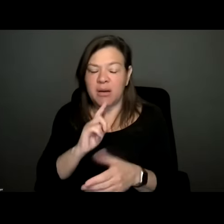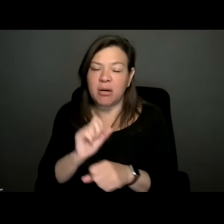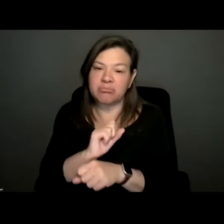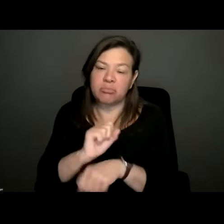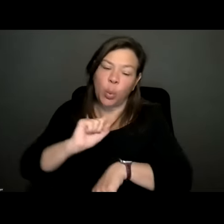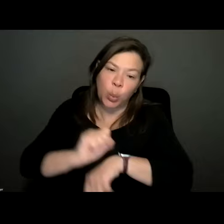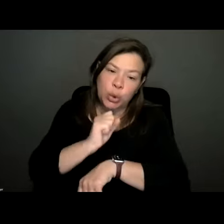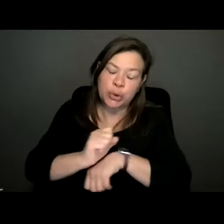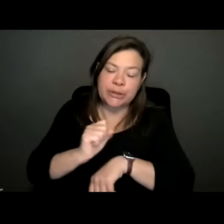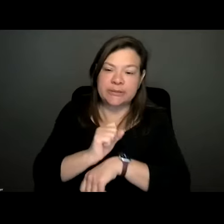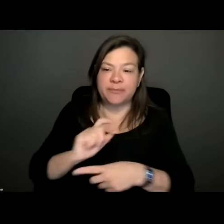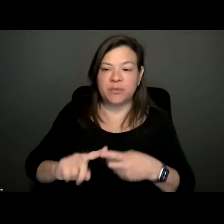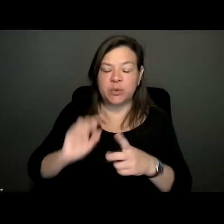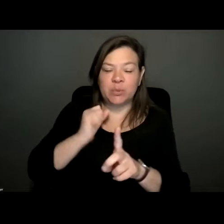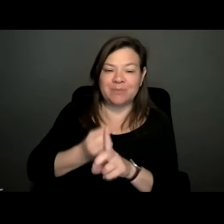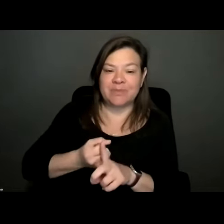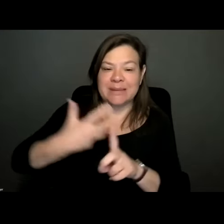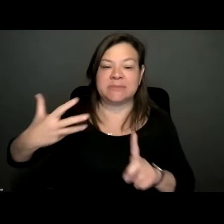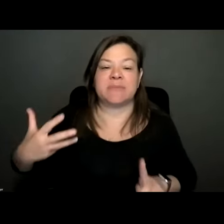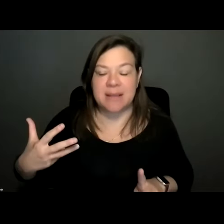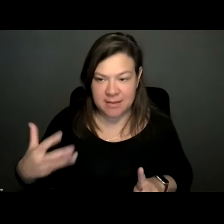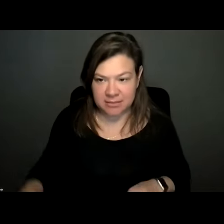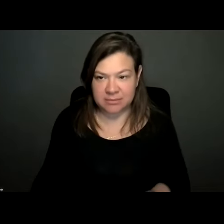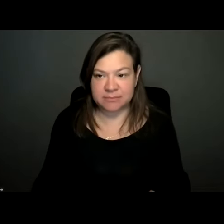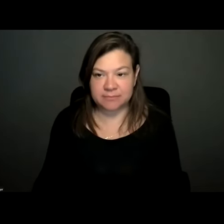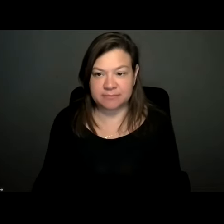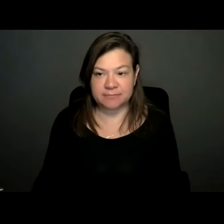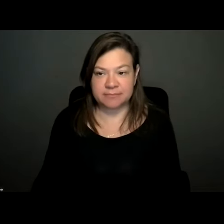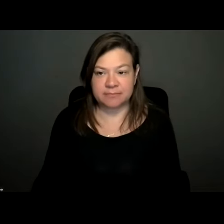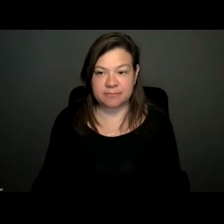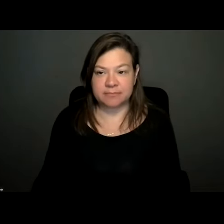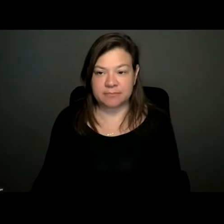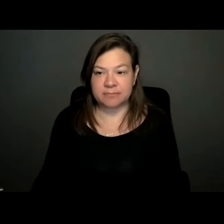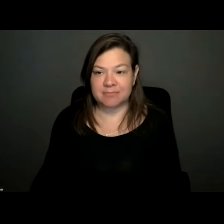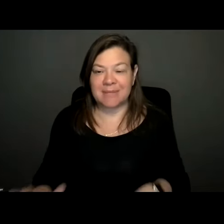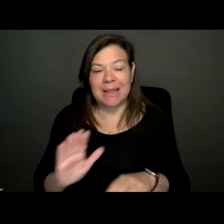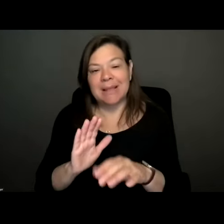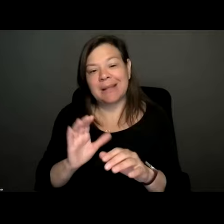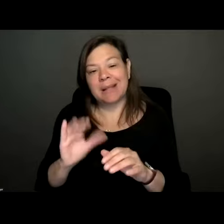to expand classical music and the music industry in general